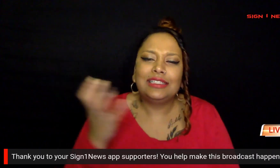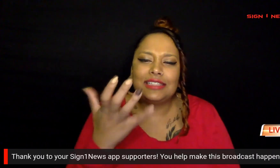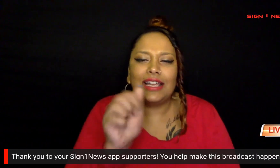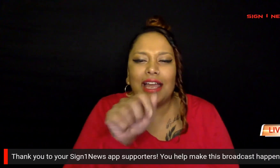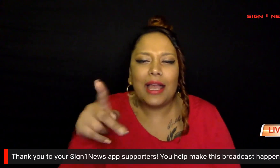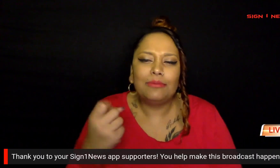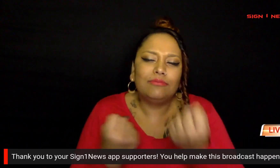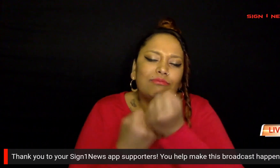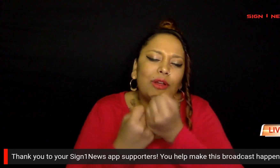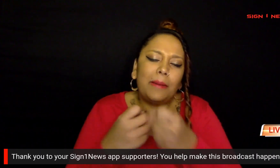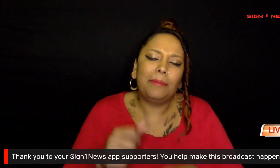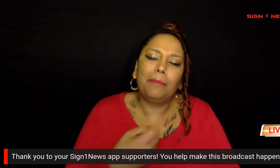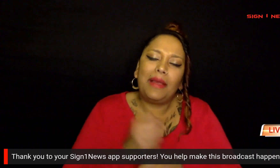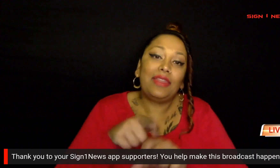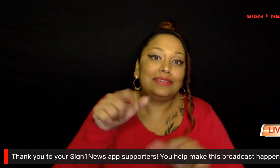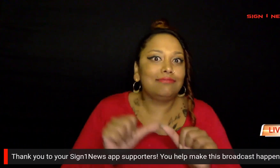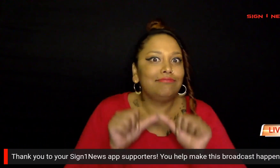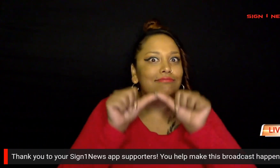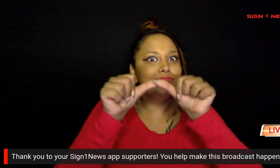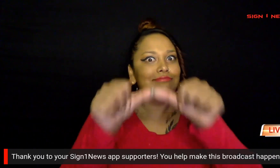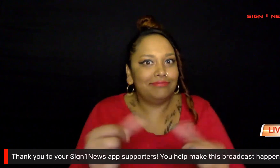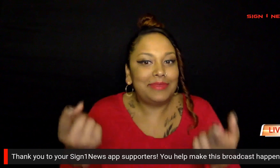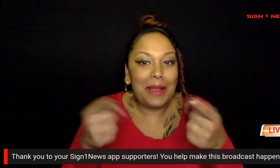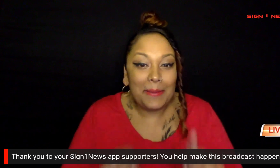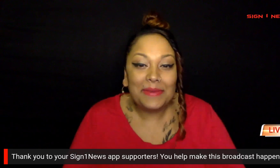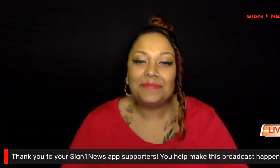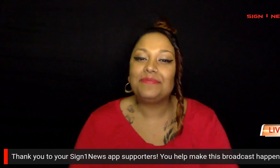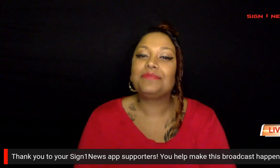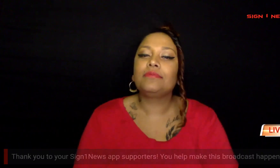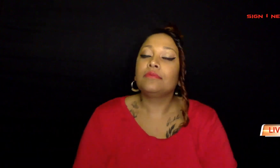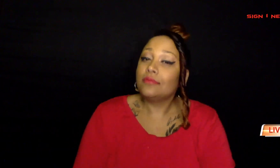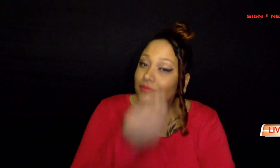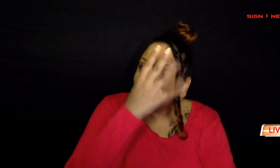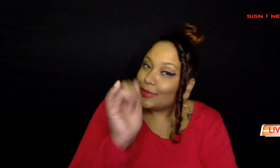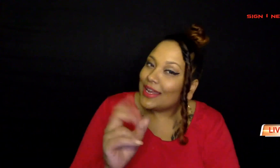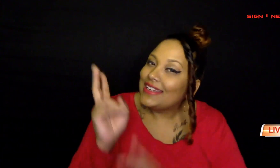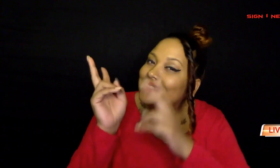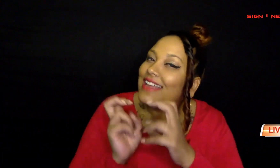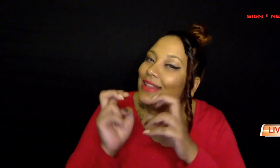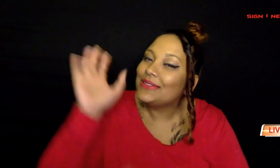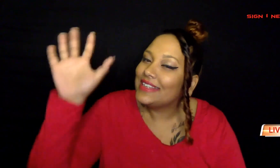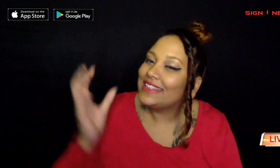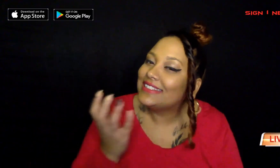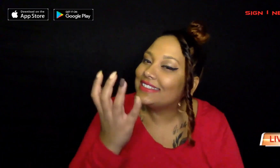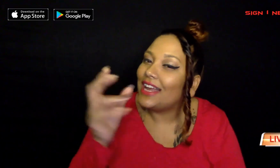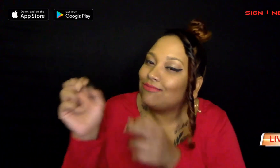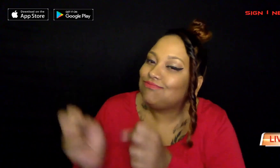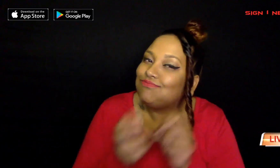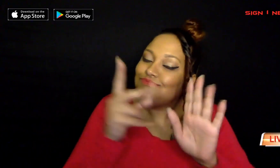at supporters you help make this podcast happen you can download the Sign1News app